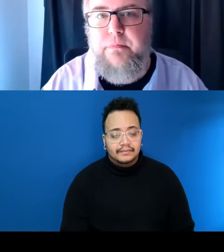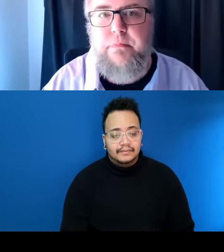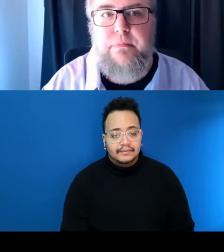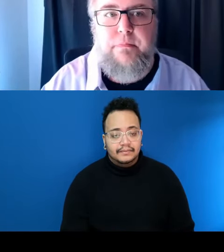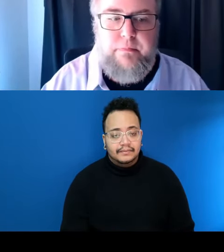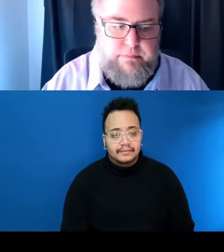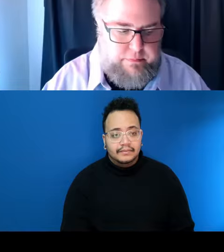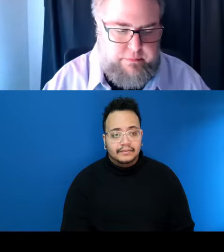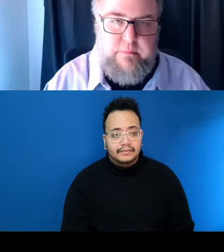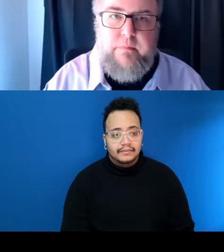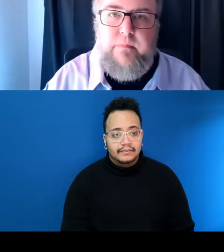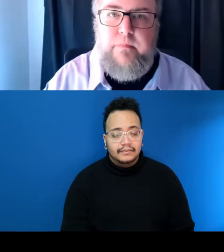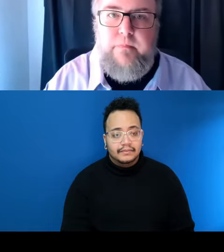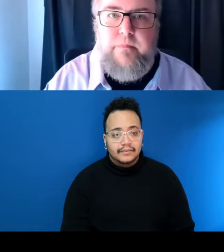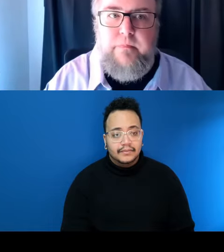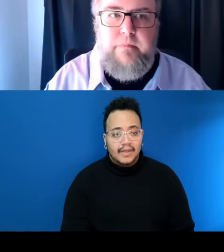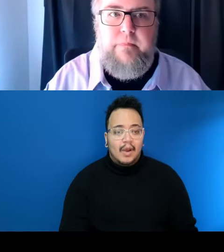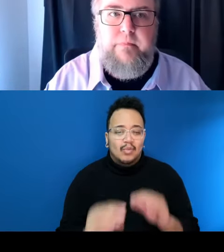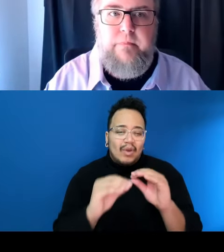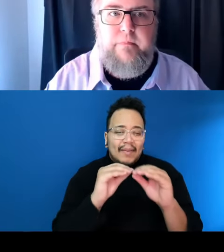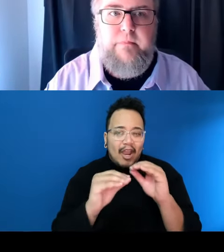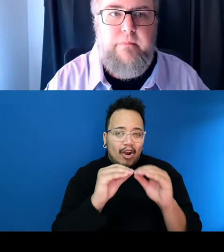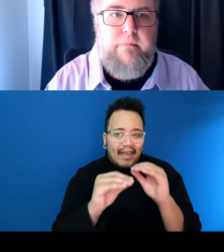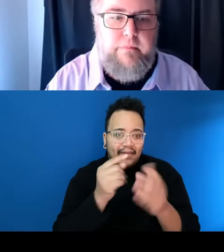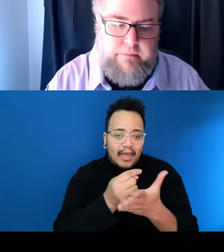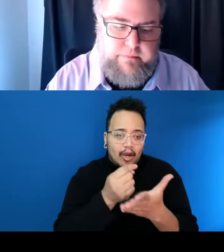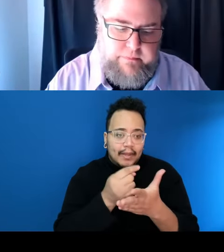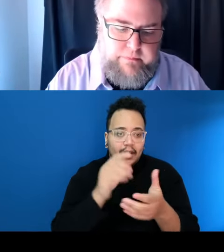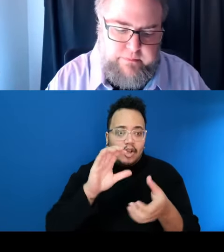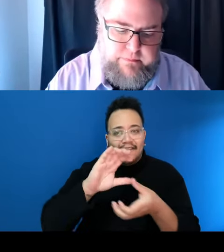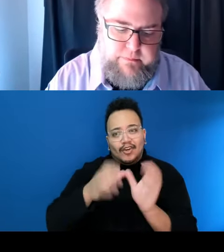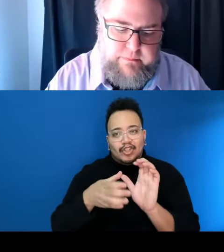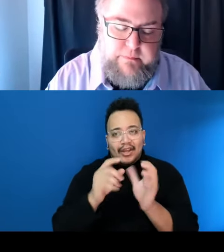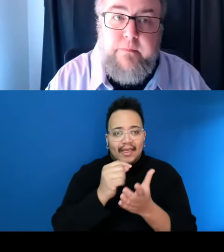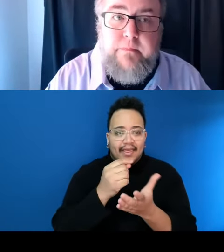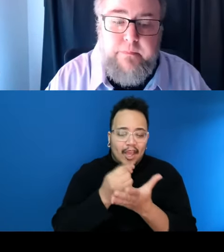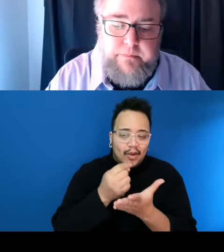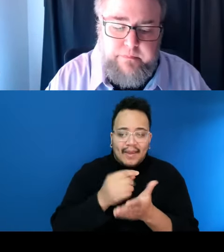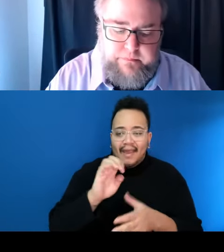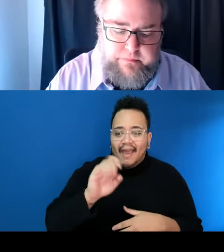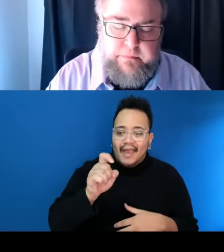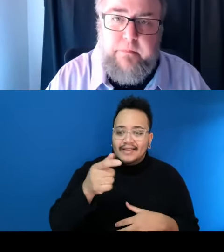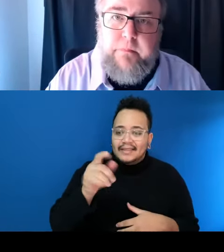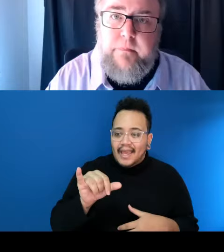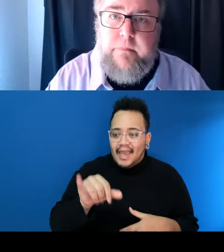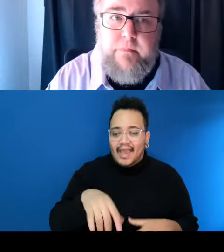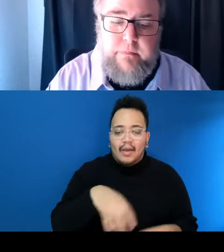So, reparative therapy, you might also know it is conversion therapy or XK therapy or sexual orientation change efforts